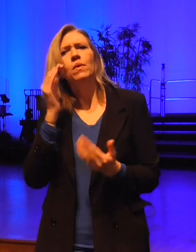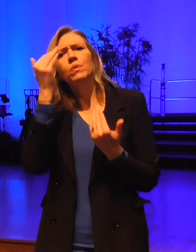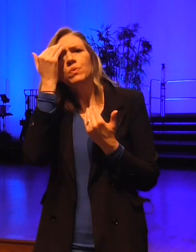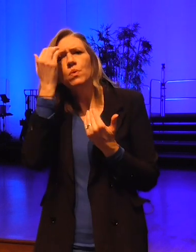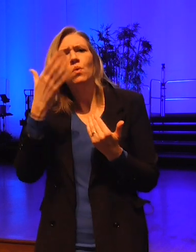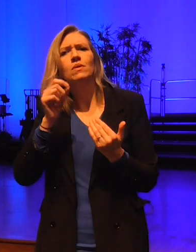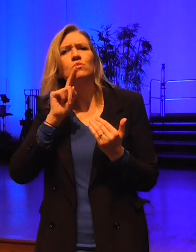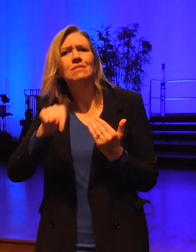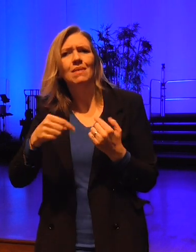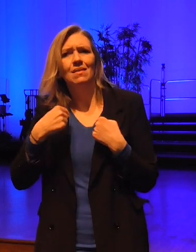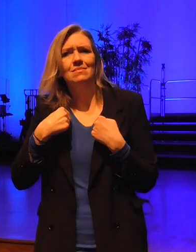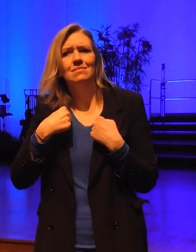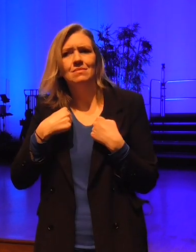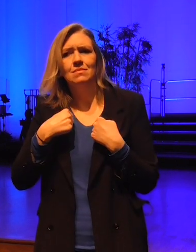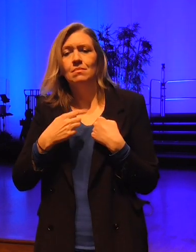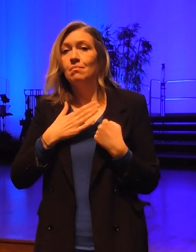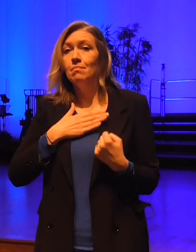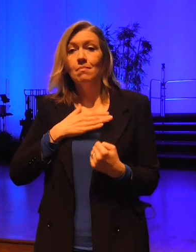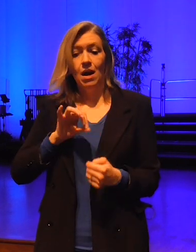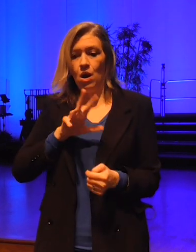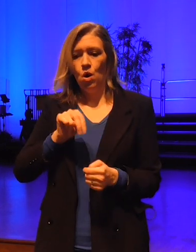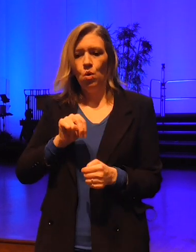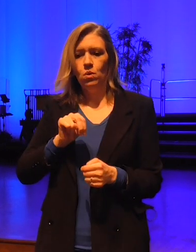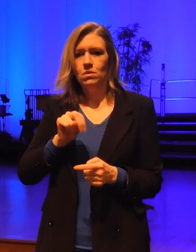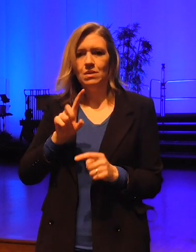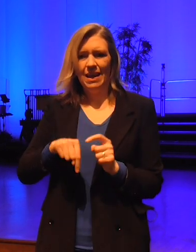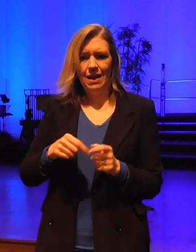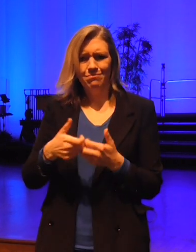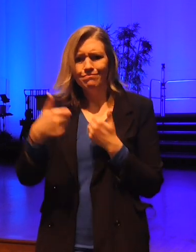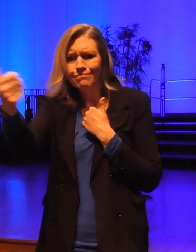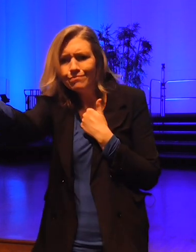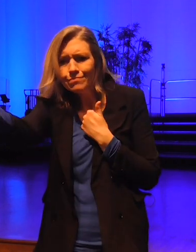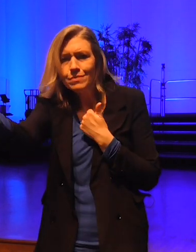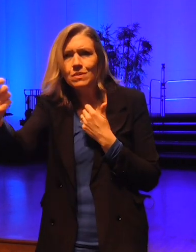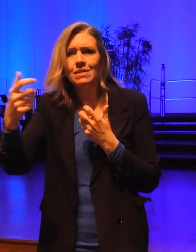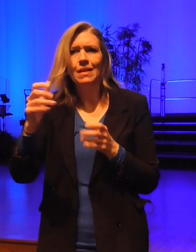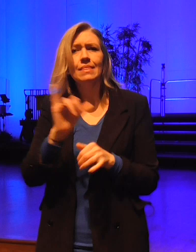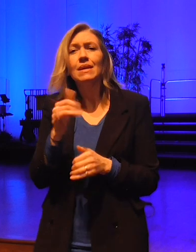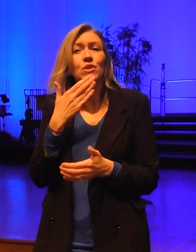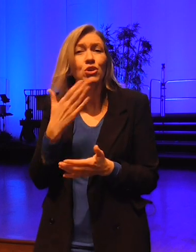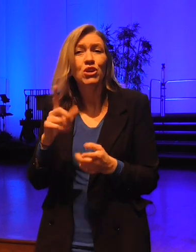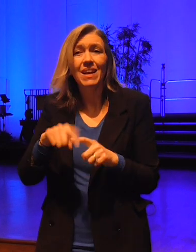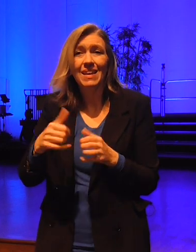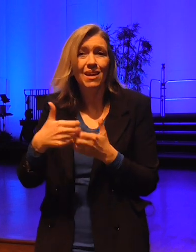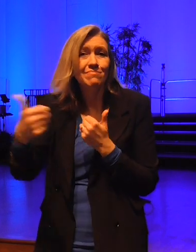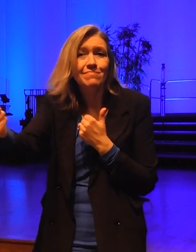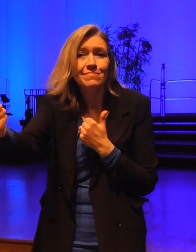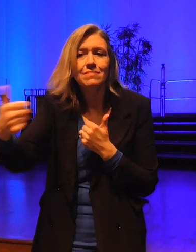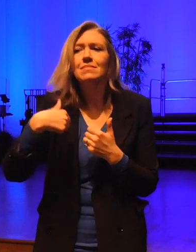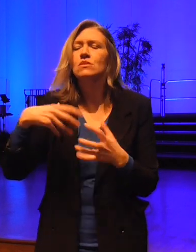own cannot be kept from me neither can I keep my good away from me I receive my good now my